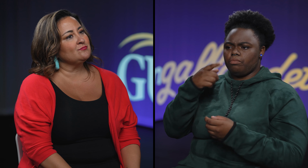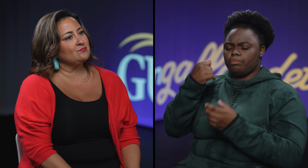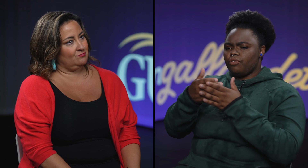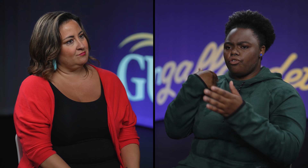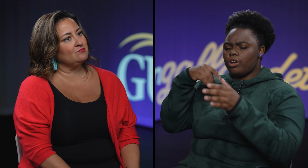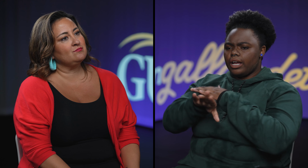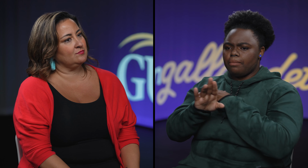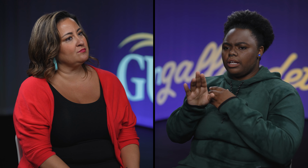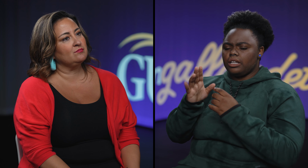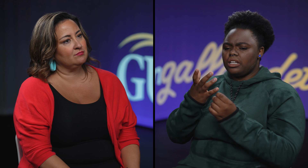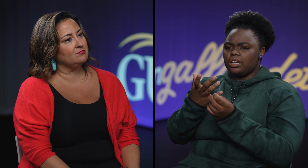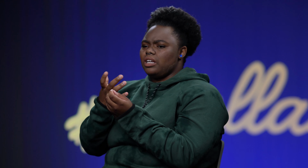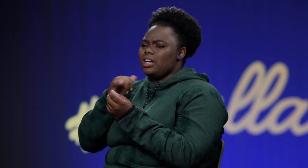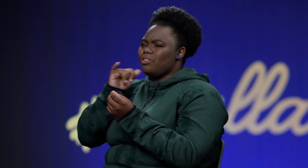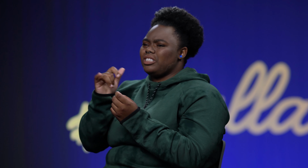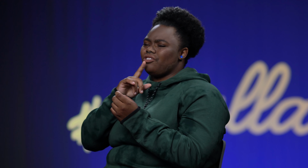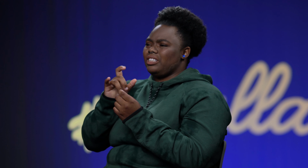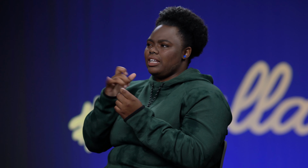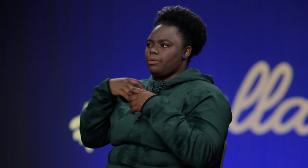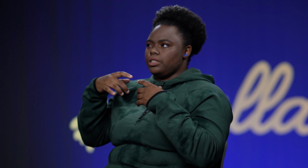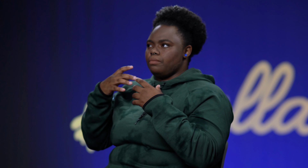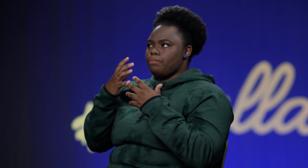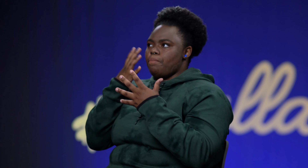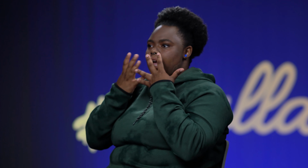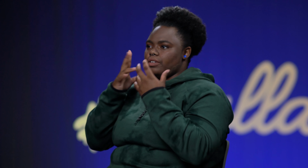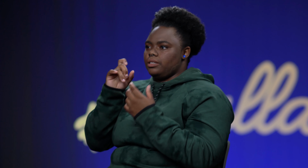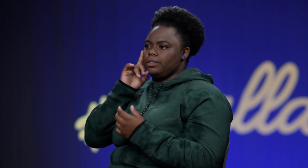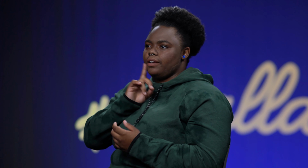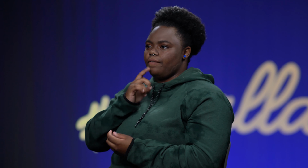Before I came to Gallaudet, I was embarrassed to be deaf,